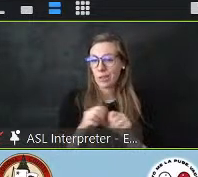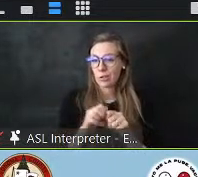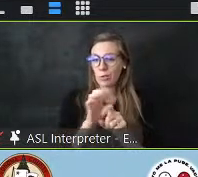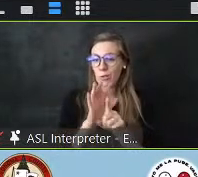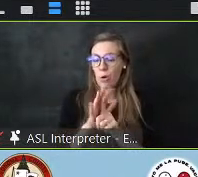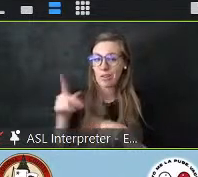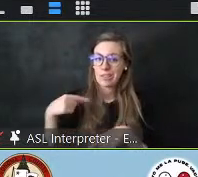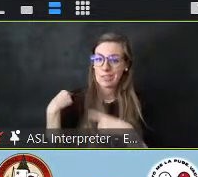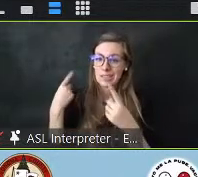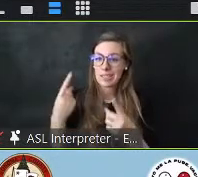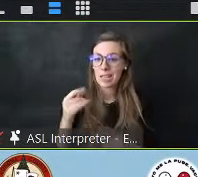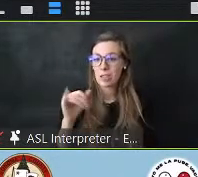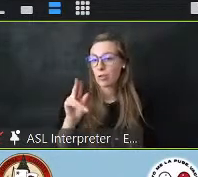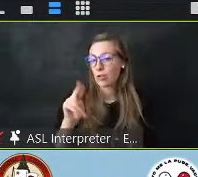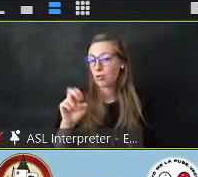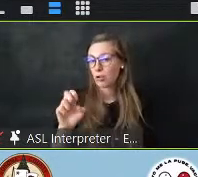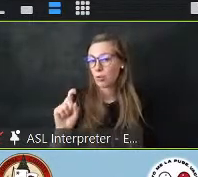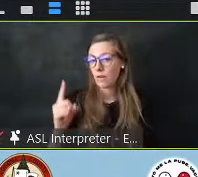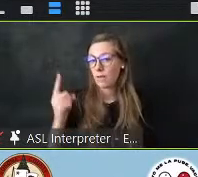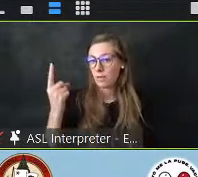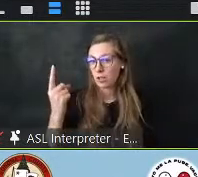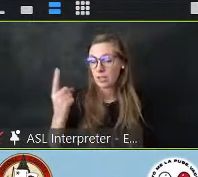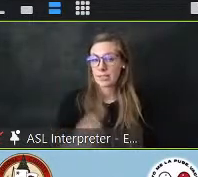Instagraphic is the most.